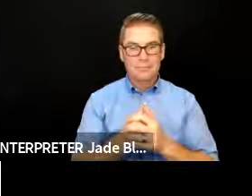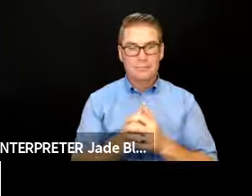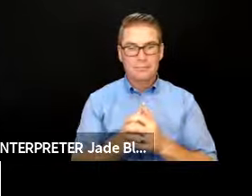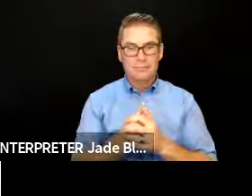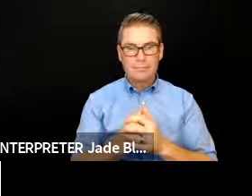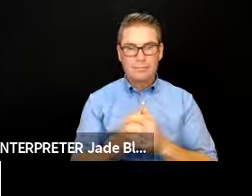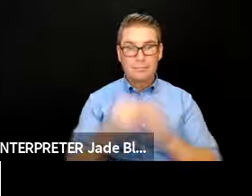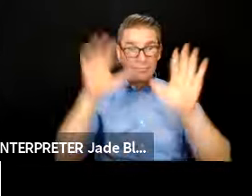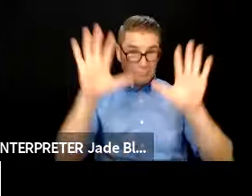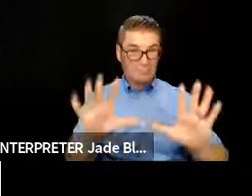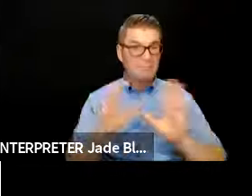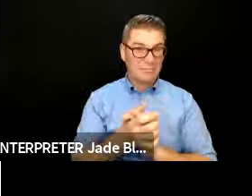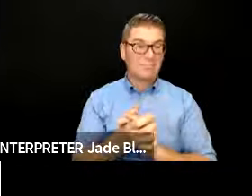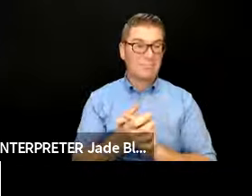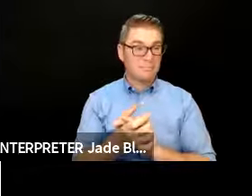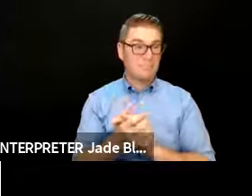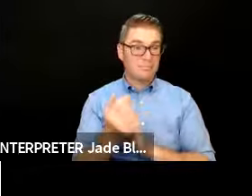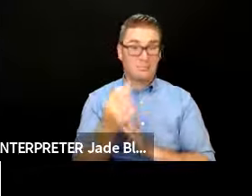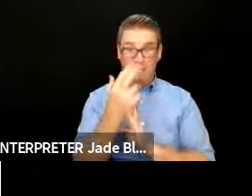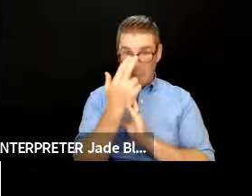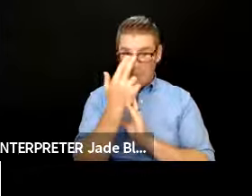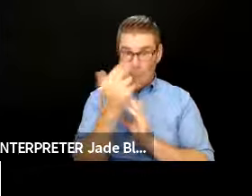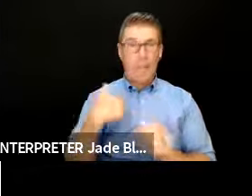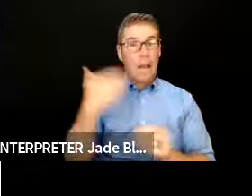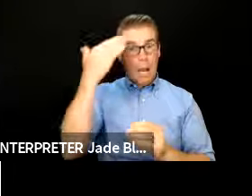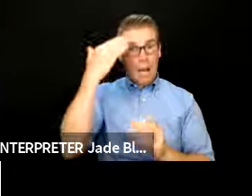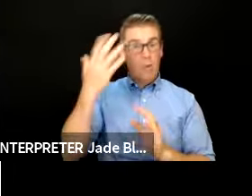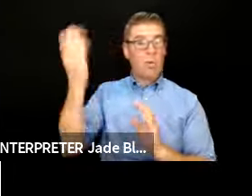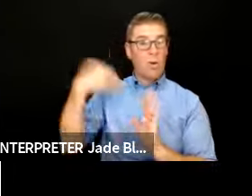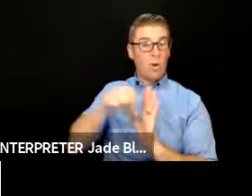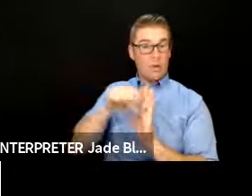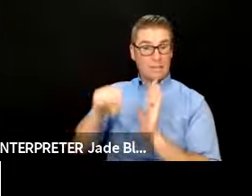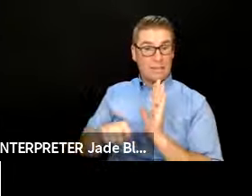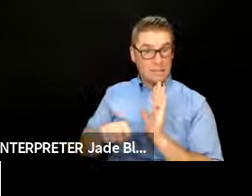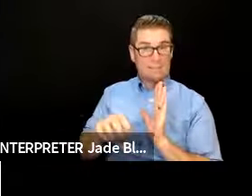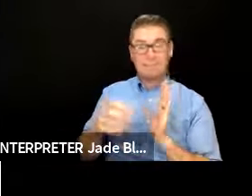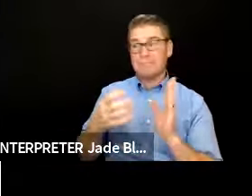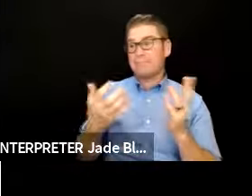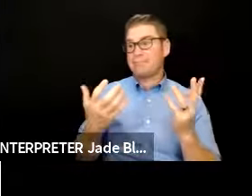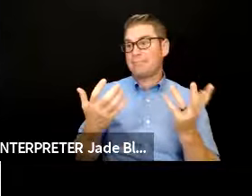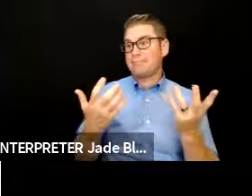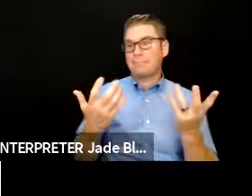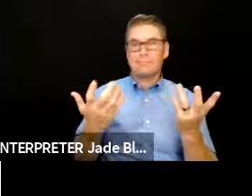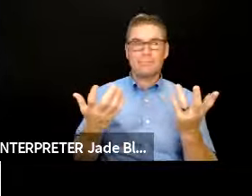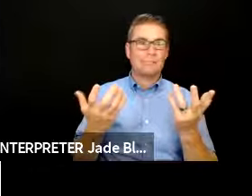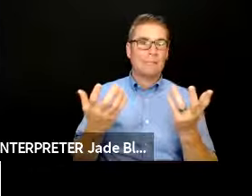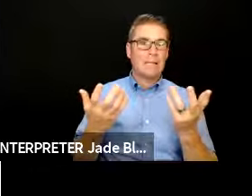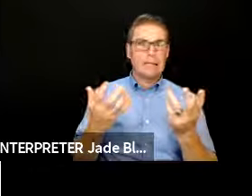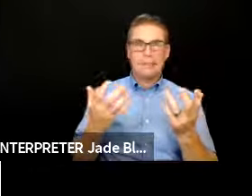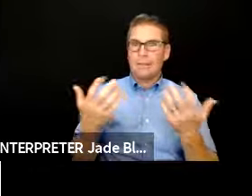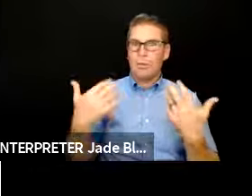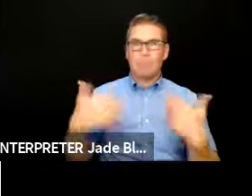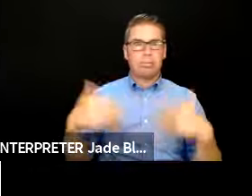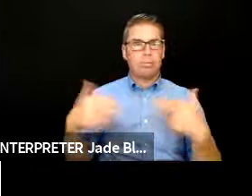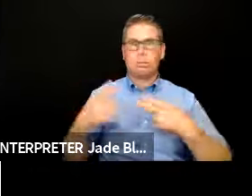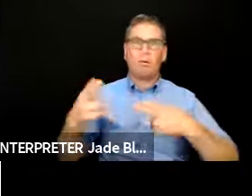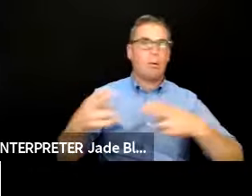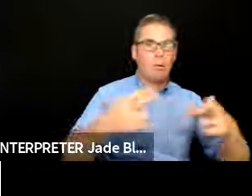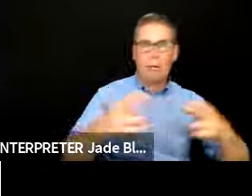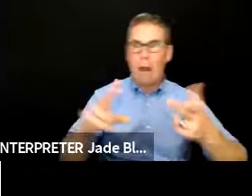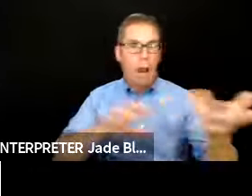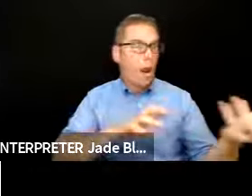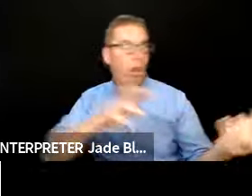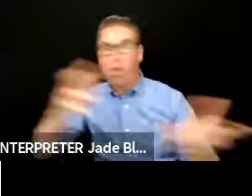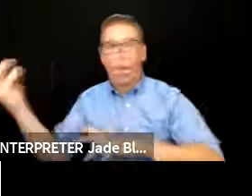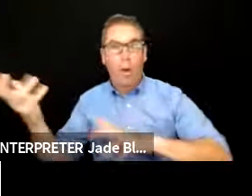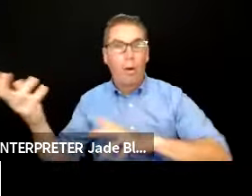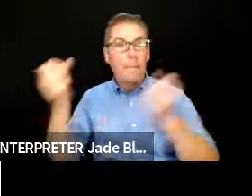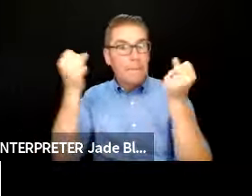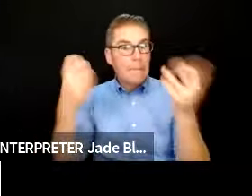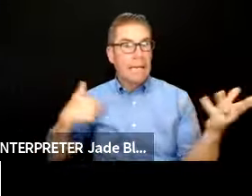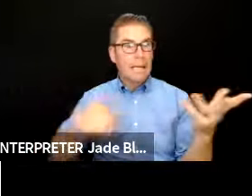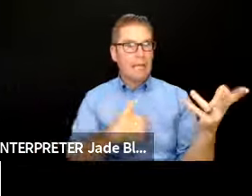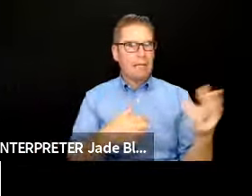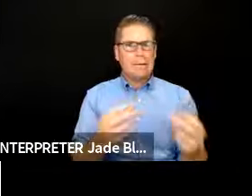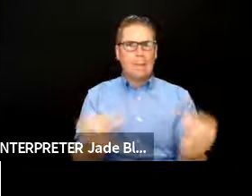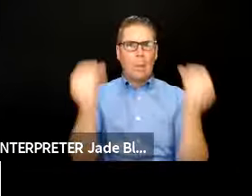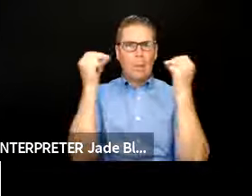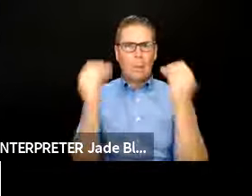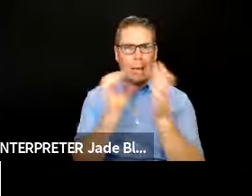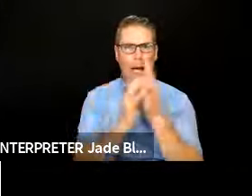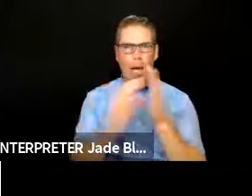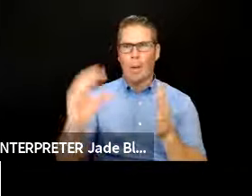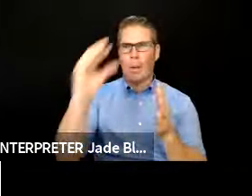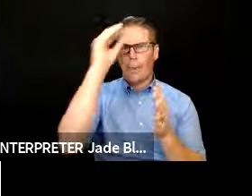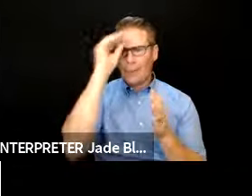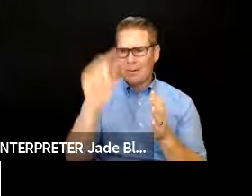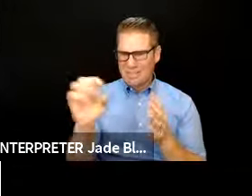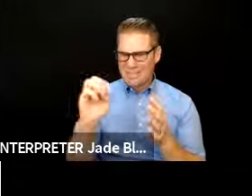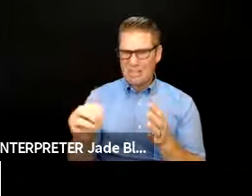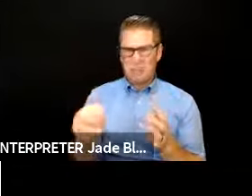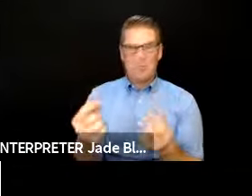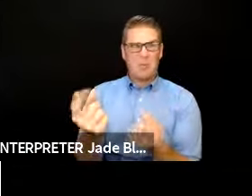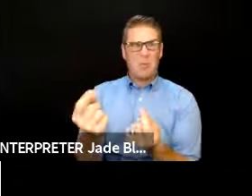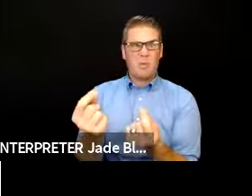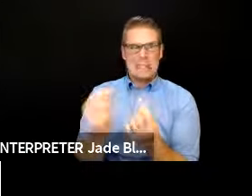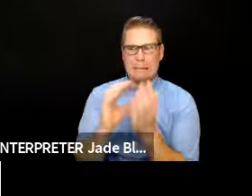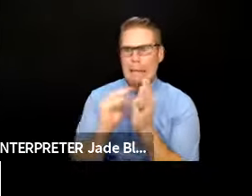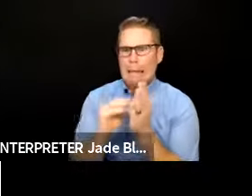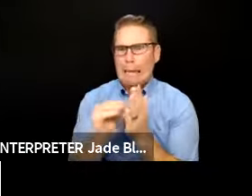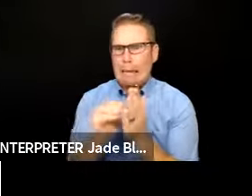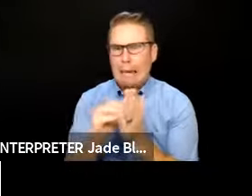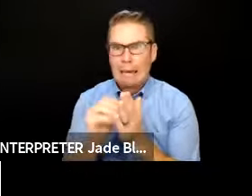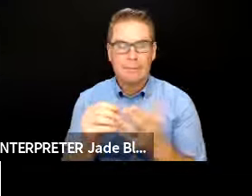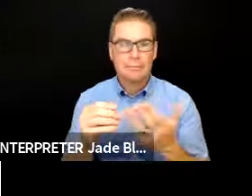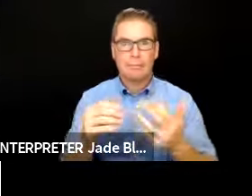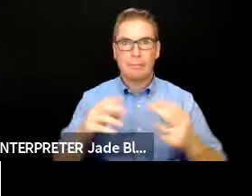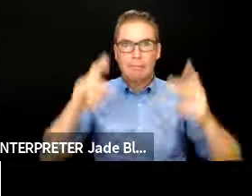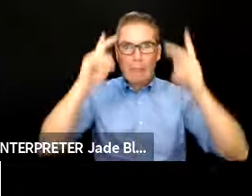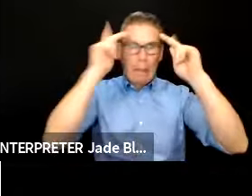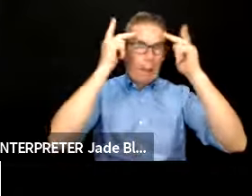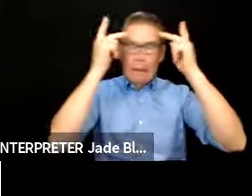s thank you so much for responding there everyone.